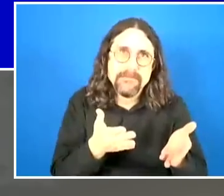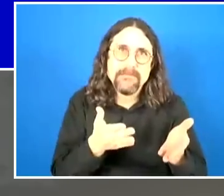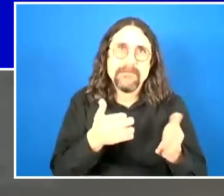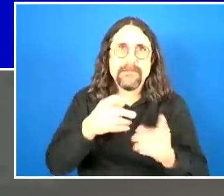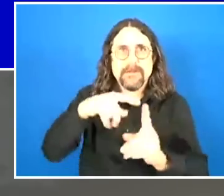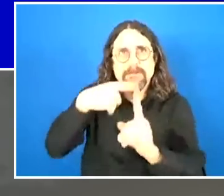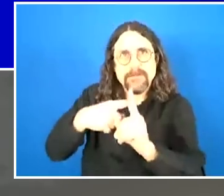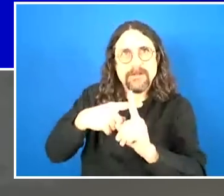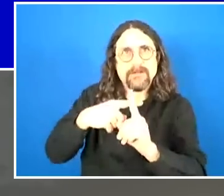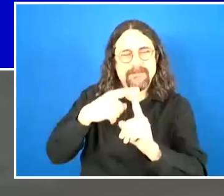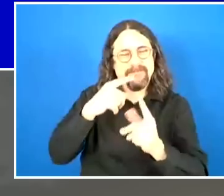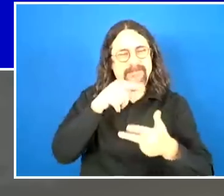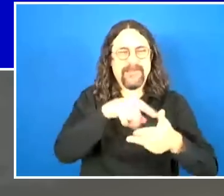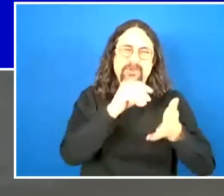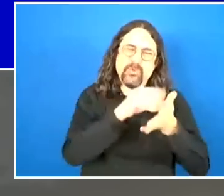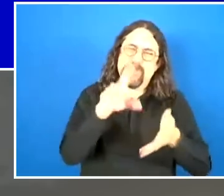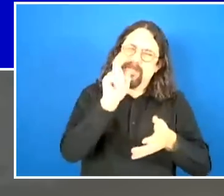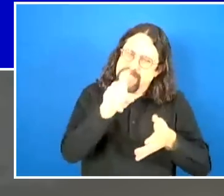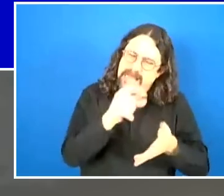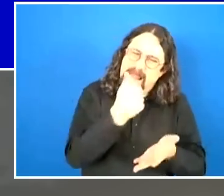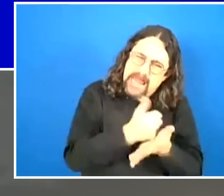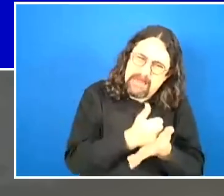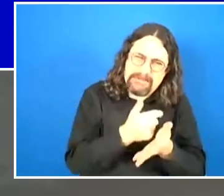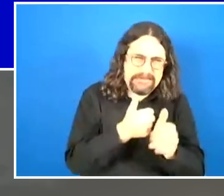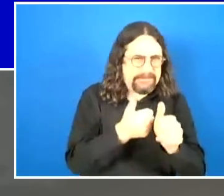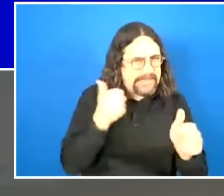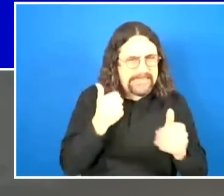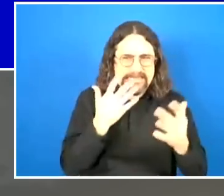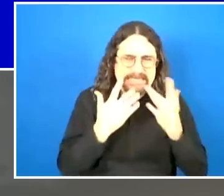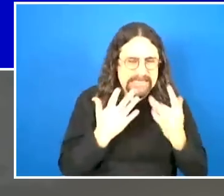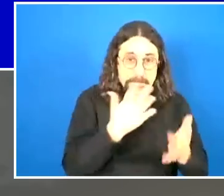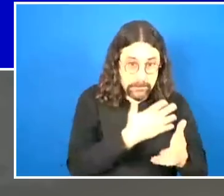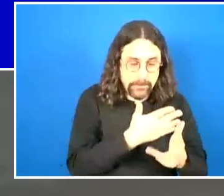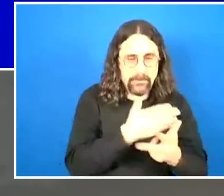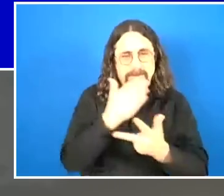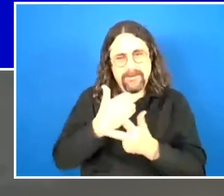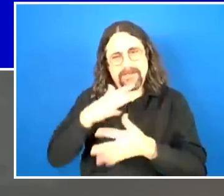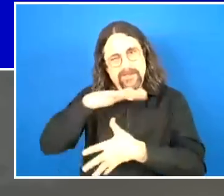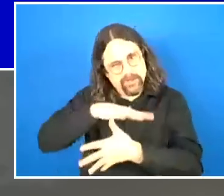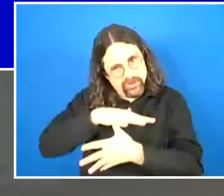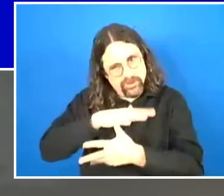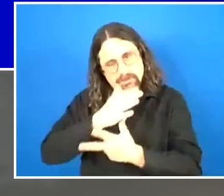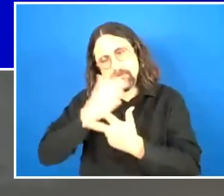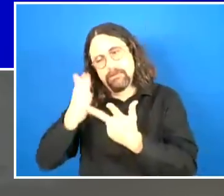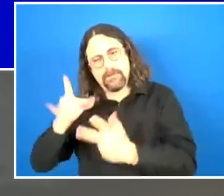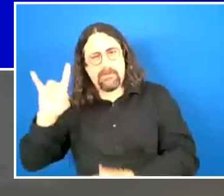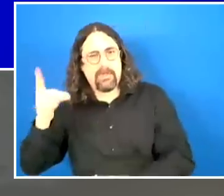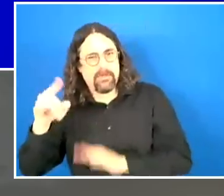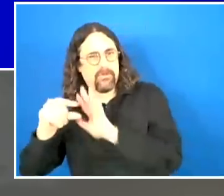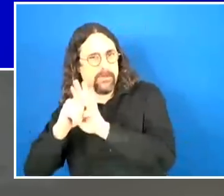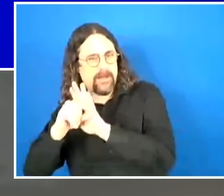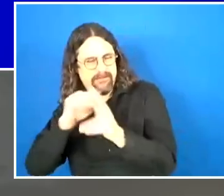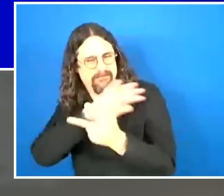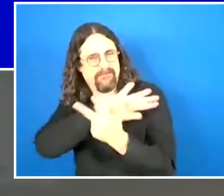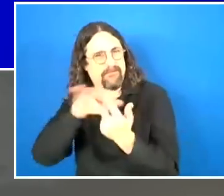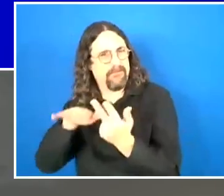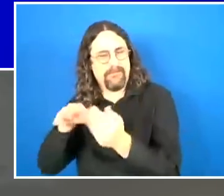EXTRA HELP WE HAVE NOT JUST MAY AND JUBW HY GT WE'LLSEM TO THE MAXIMUM EXTENT POSSIBLE SLES TALK ABOUT THE DIFFERENT GRADE